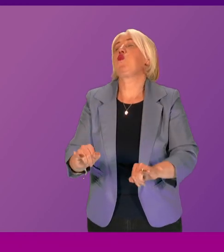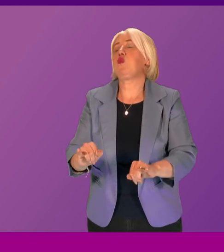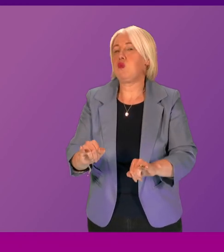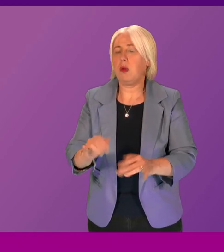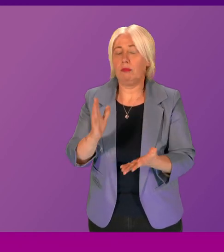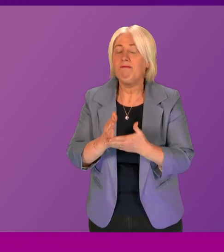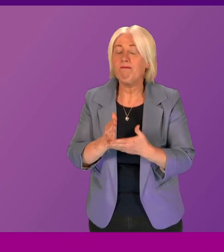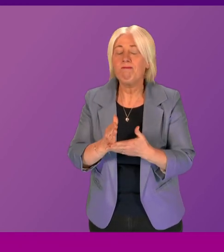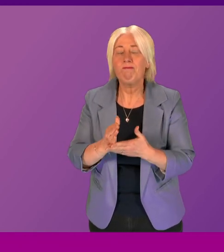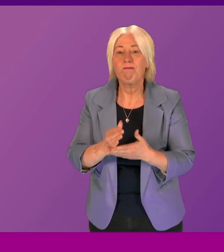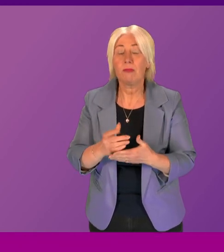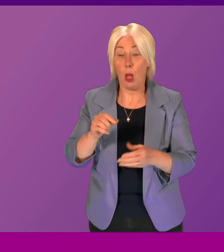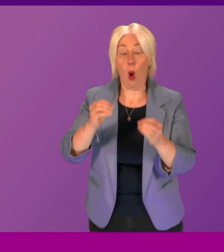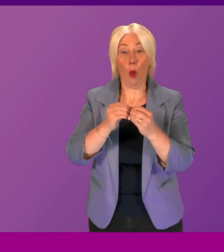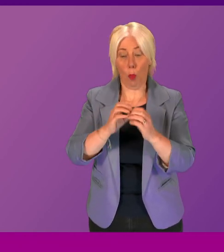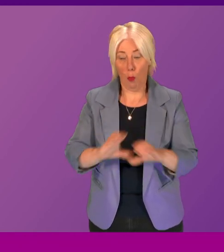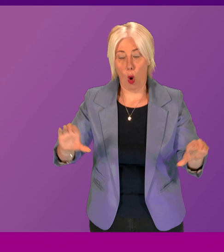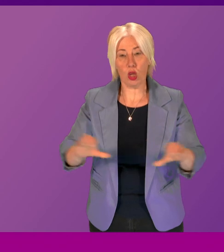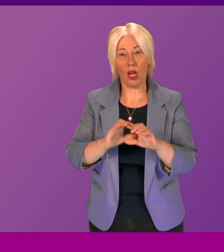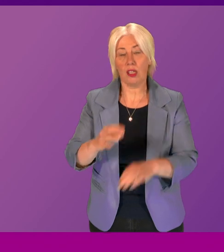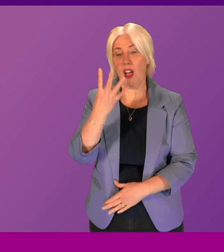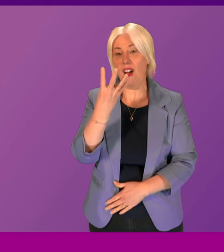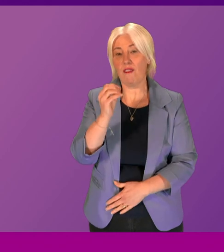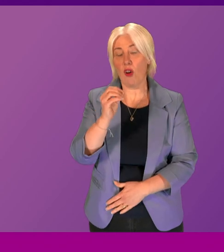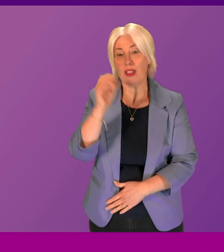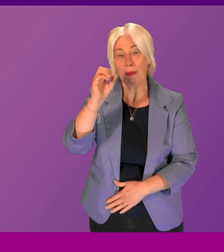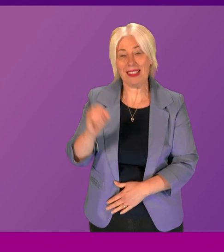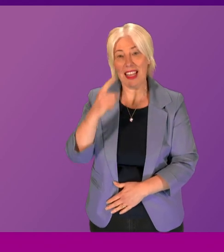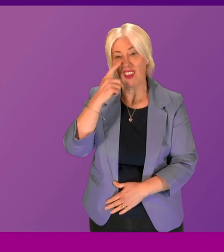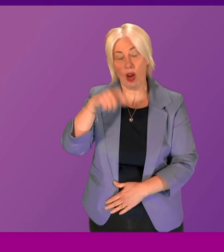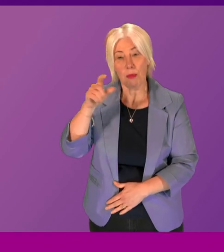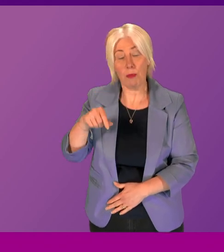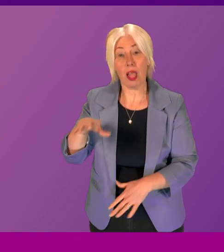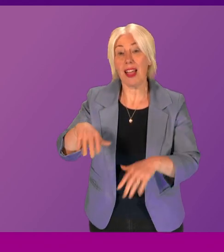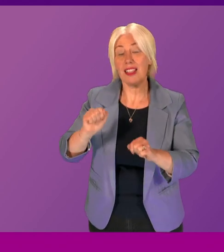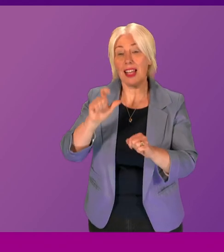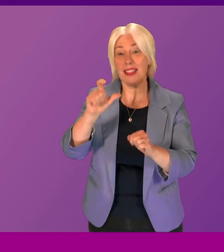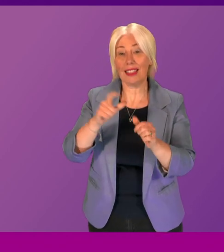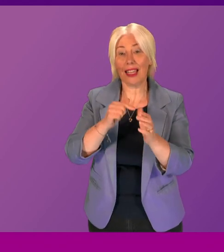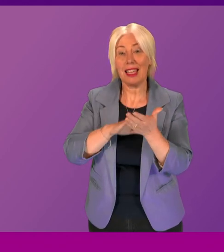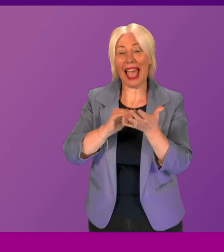Shockingly, just 40 per cent of young people referred to child and adolescent mental health services in the Borders started treatment within the 18-week target.